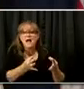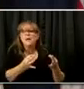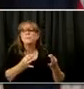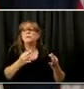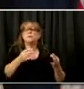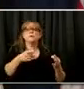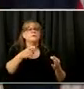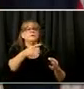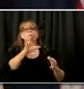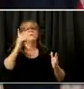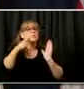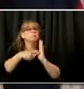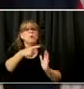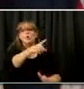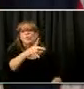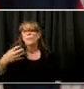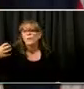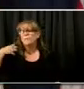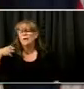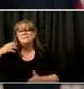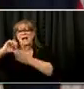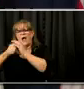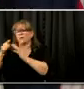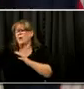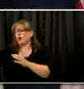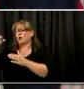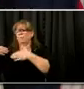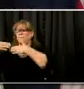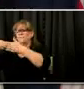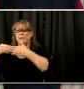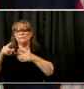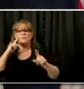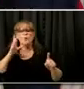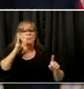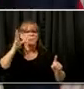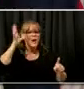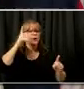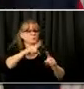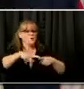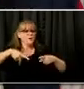parents who are working from home and supporting students in their remote learning and if you're